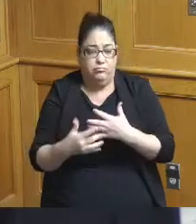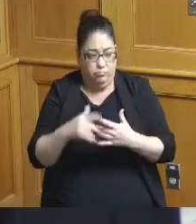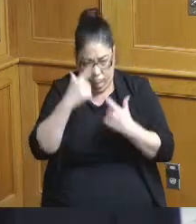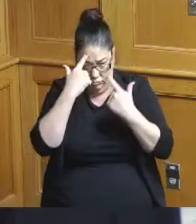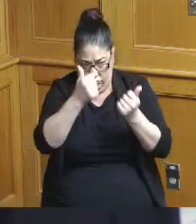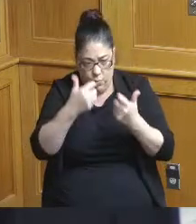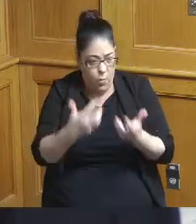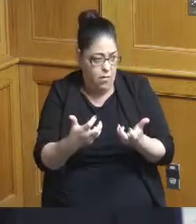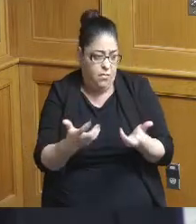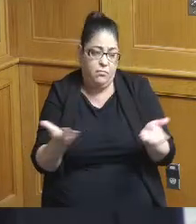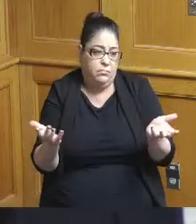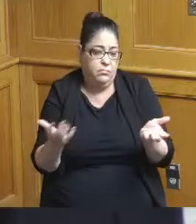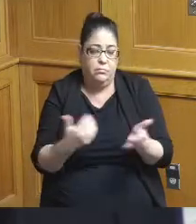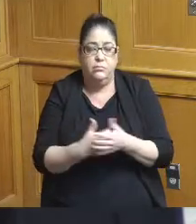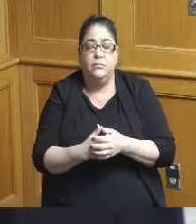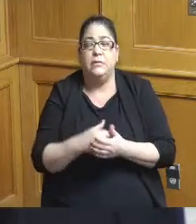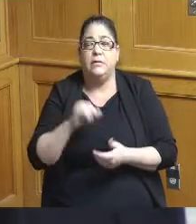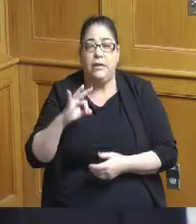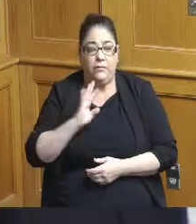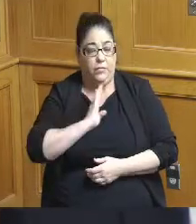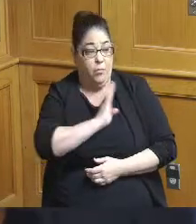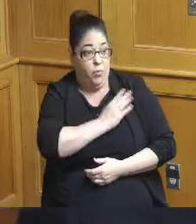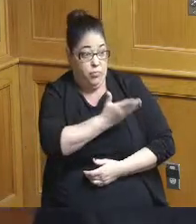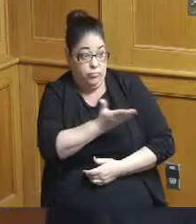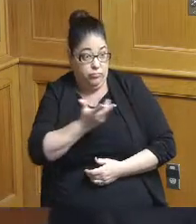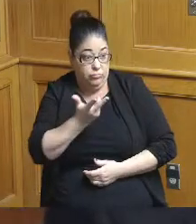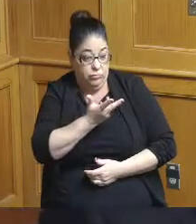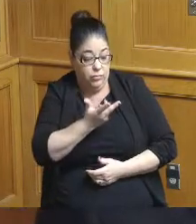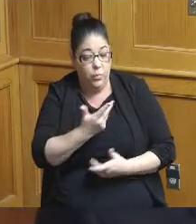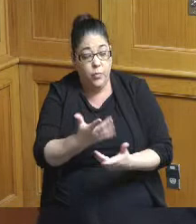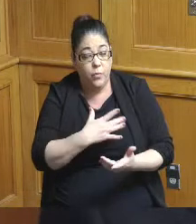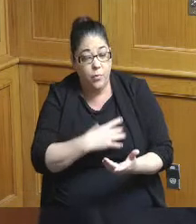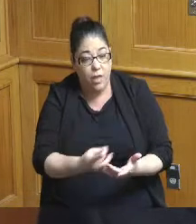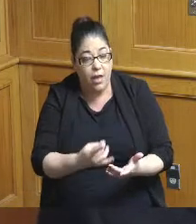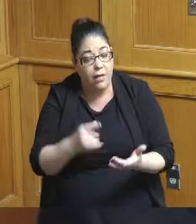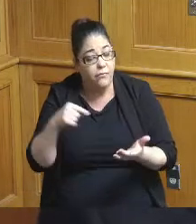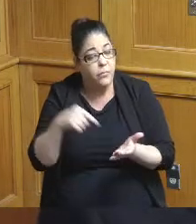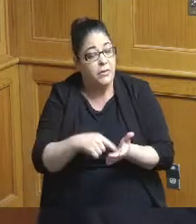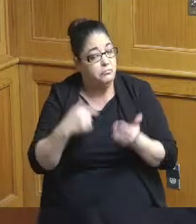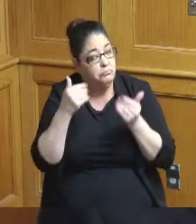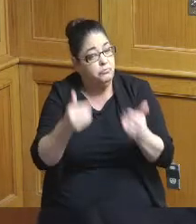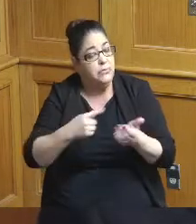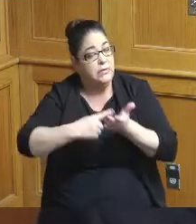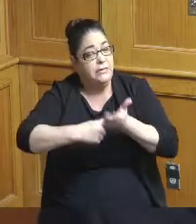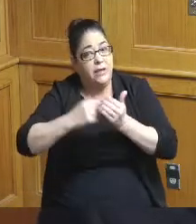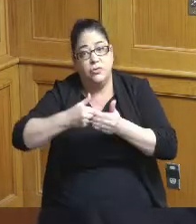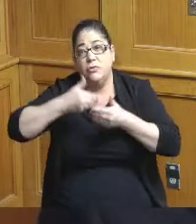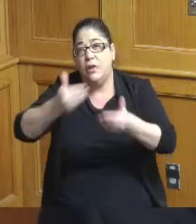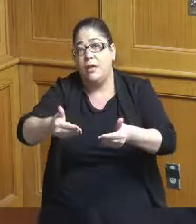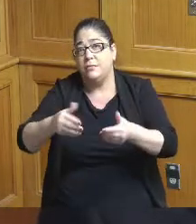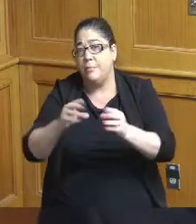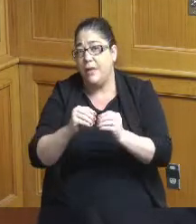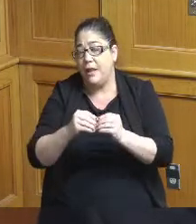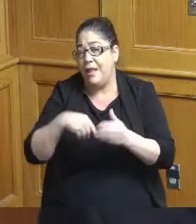Board would like if the Board would like to discuss this in in the next staff meeting and